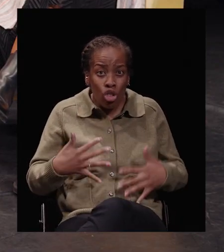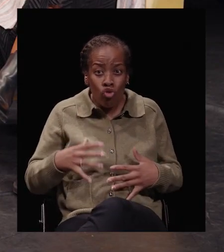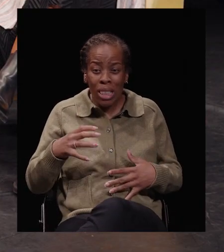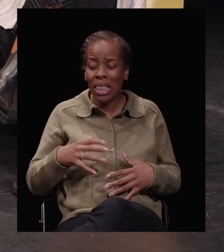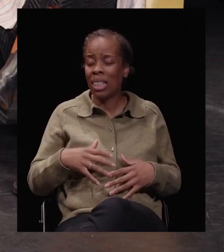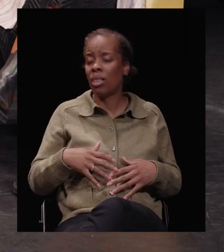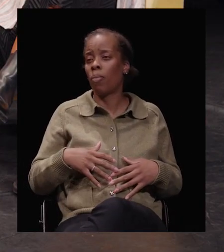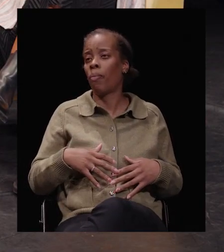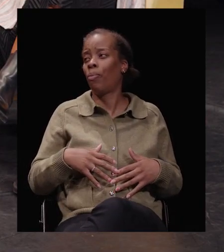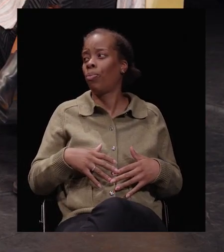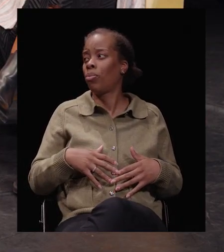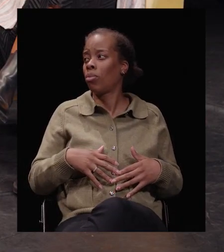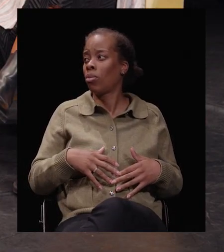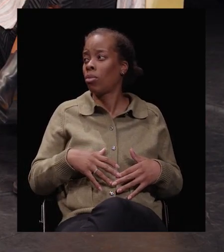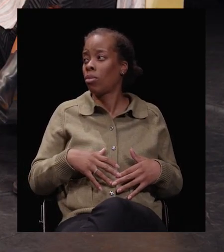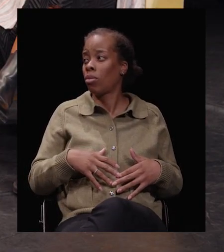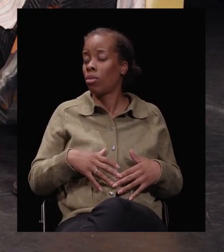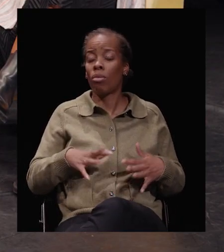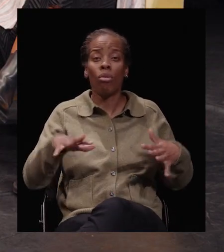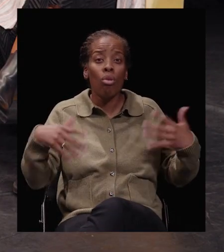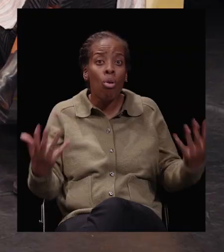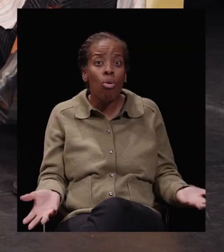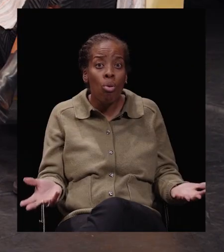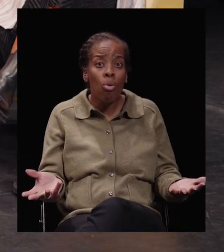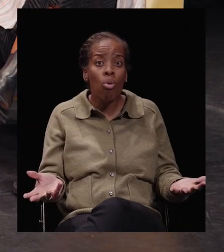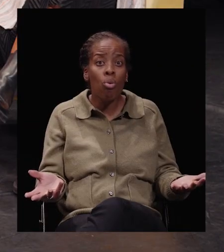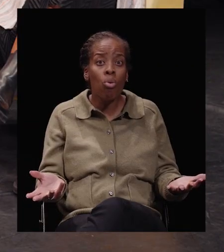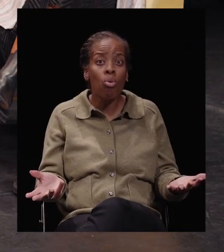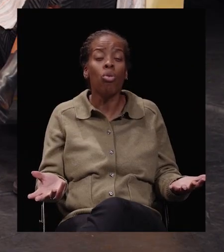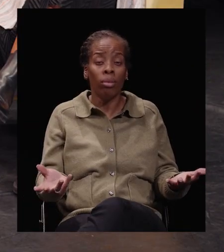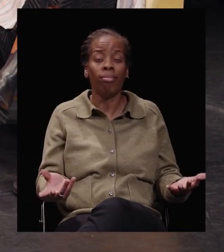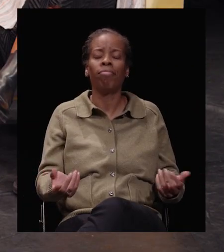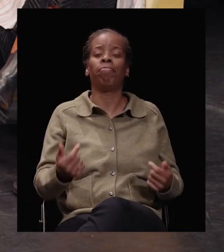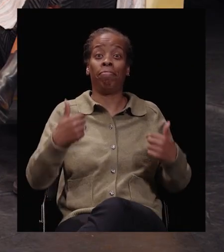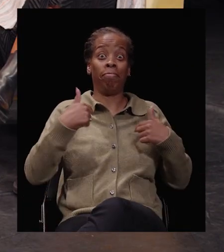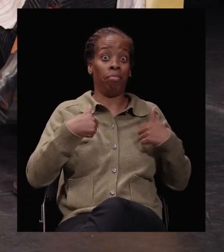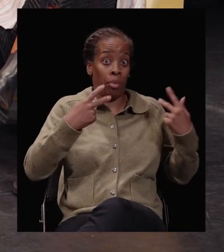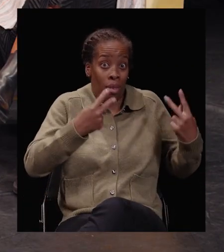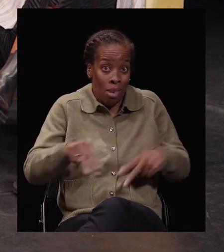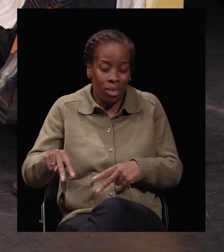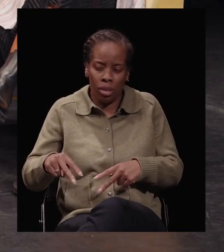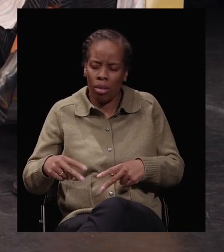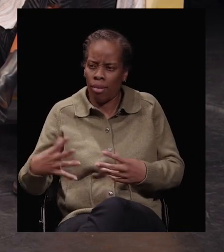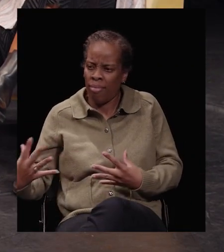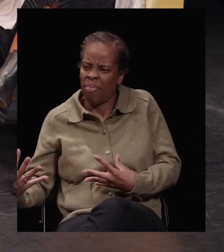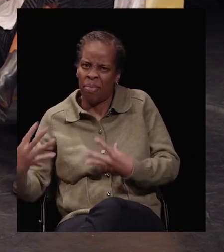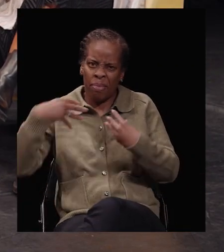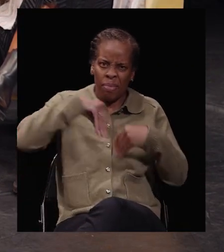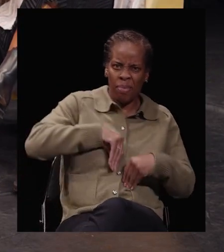yeah, or the challenge of grappling with the artistic kind of work of whatever it is you are doing.